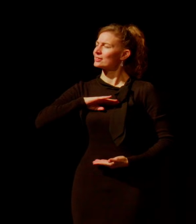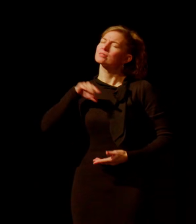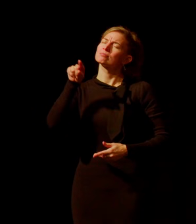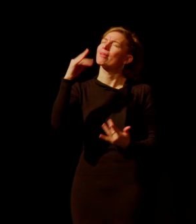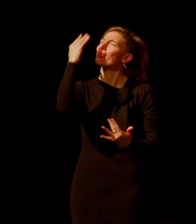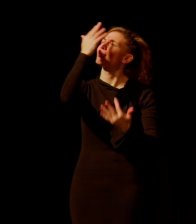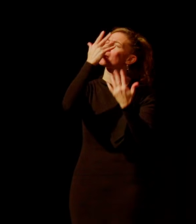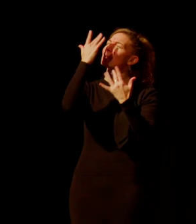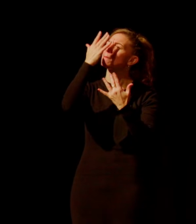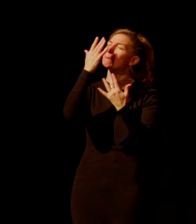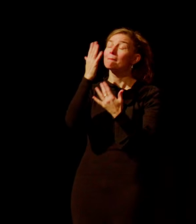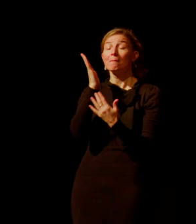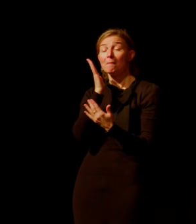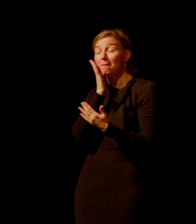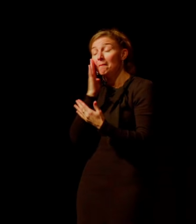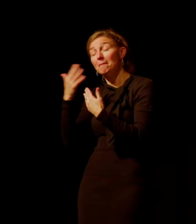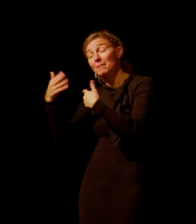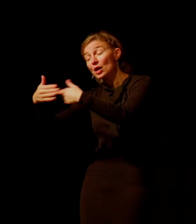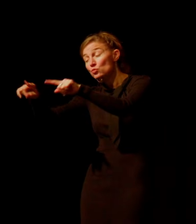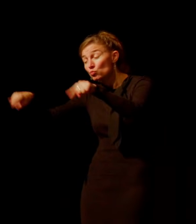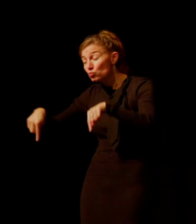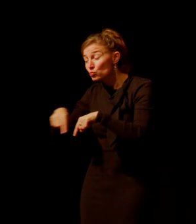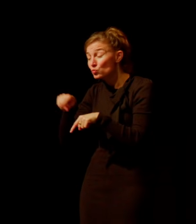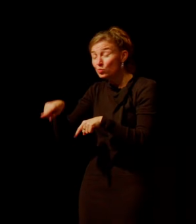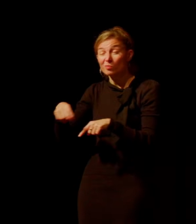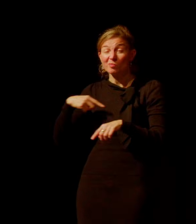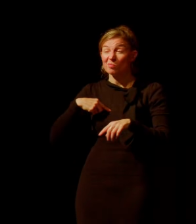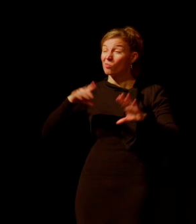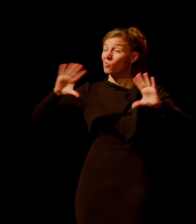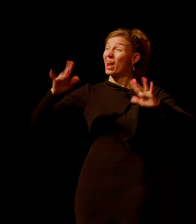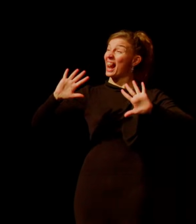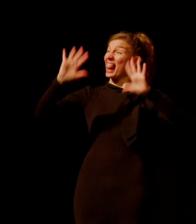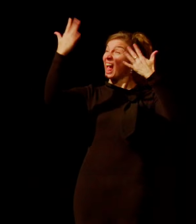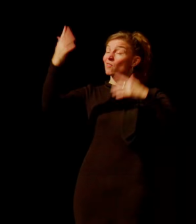The bedroom is a place where we spend one-third of our lives.